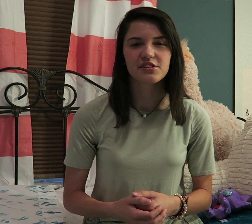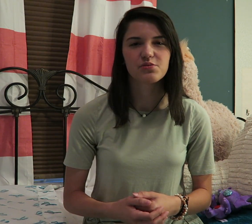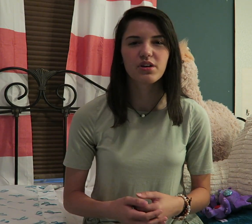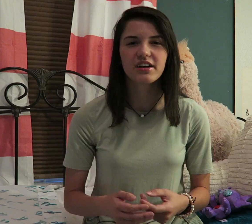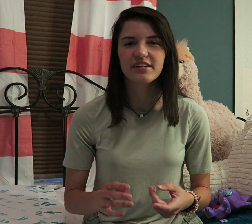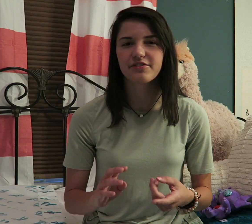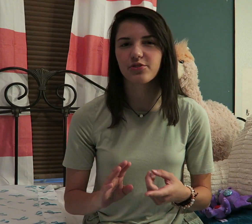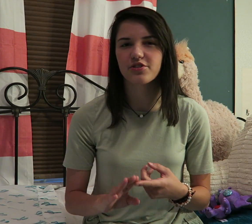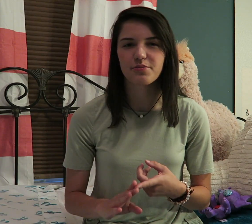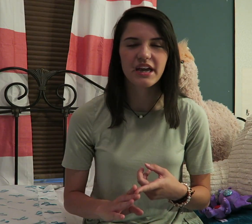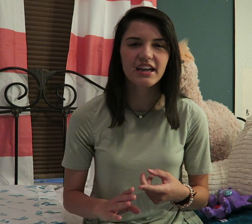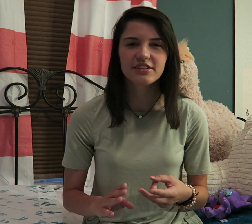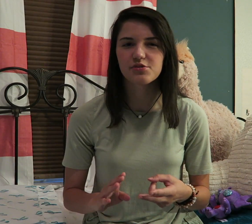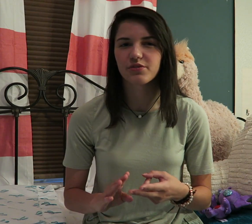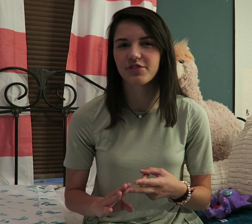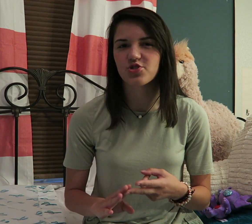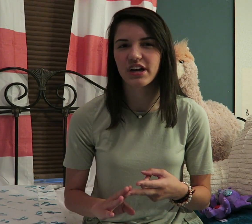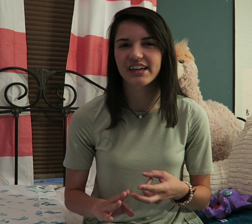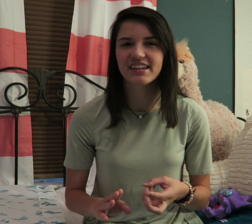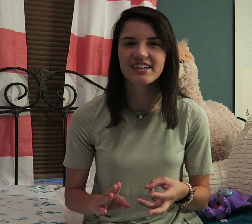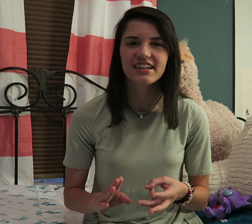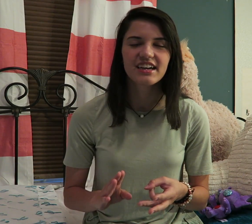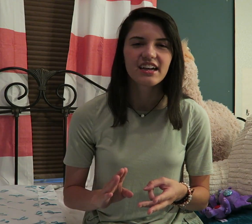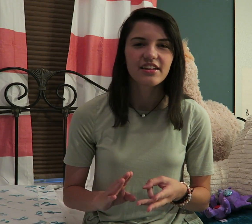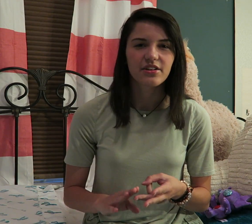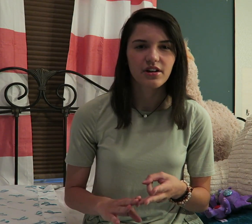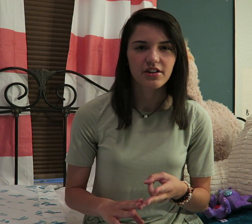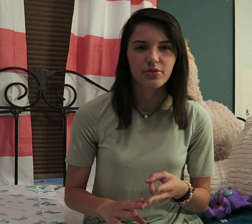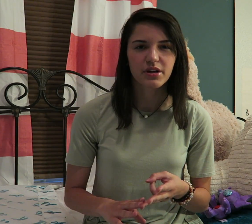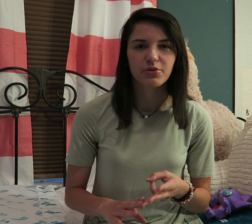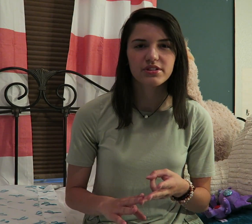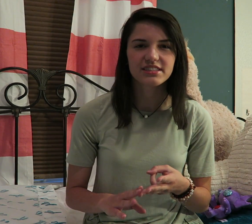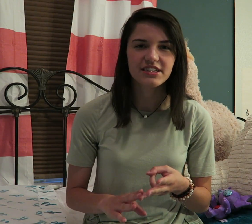There's one for Japan, one for China, but the one I'm going to teach you is the American one.